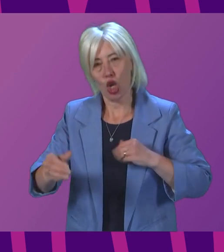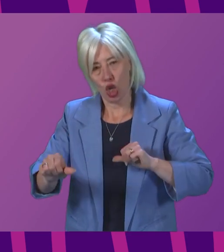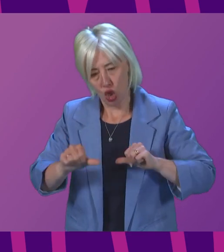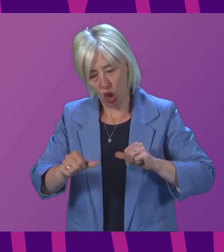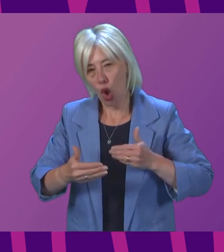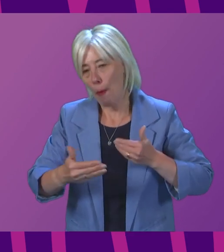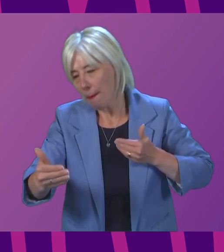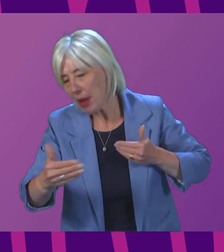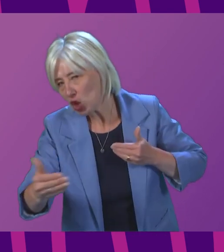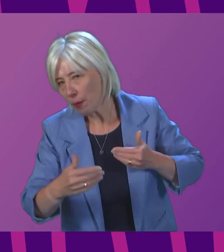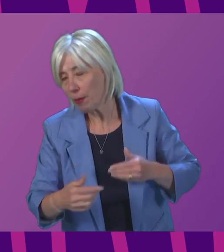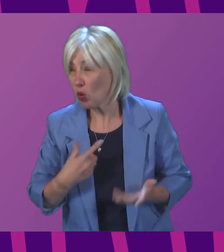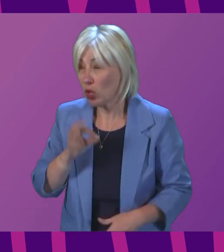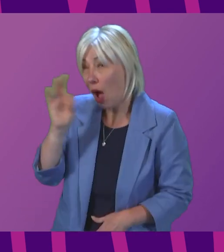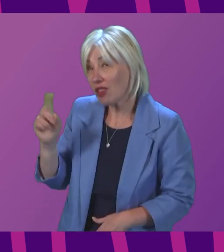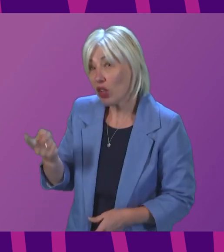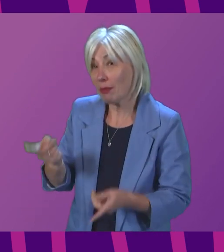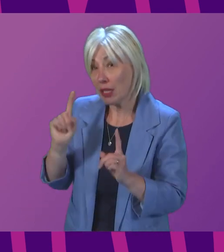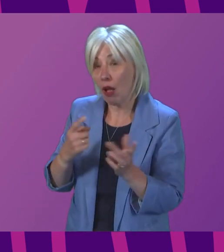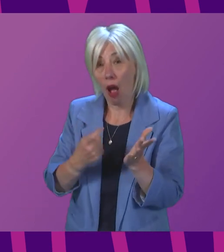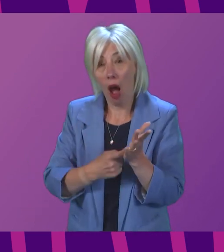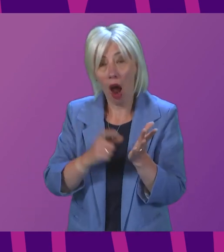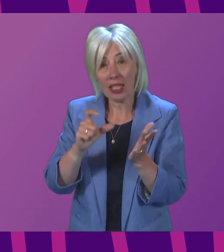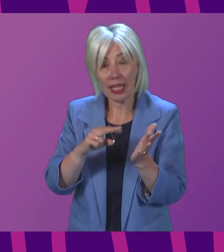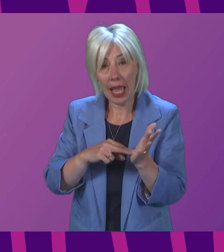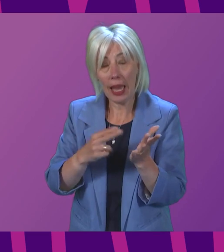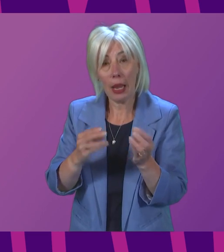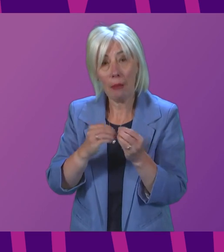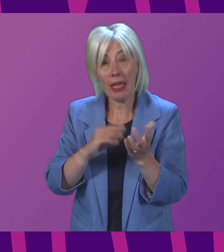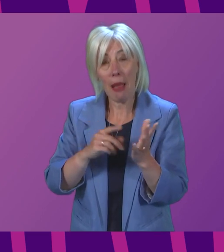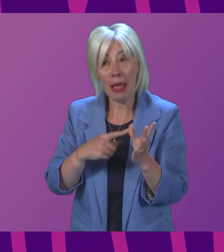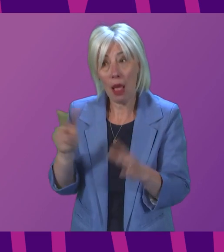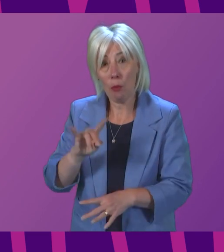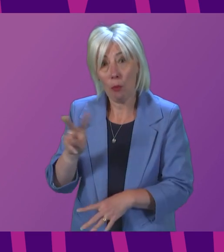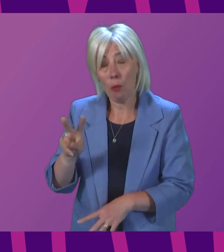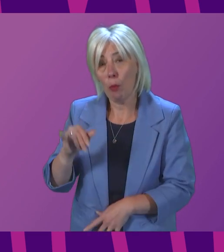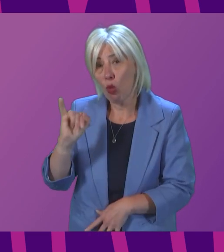Are the RCN and the BMA wrong? No.